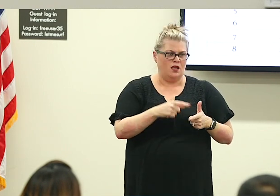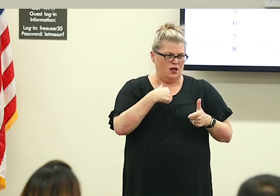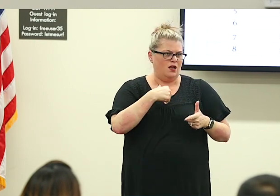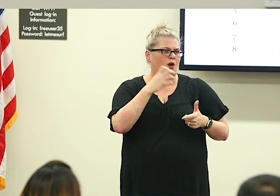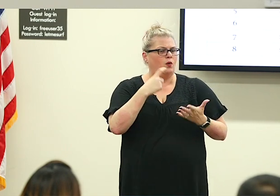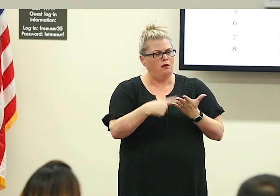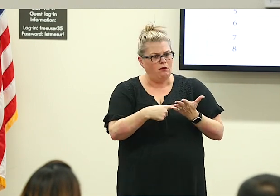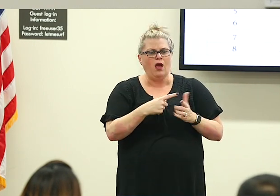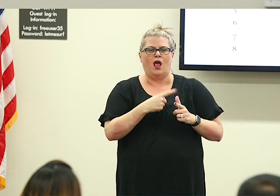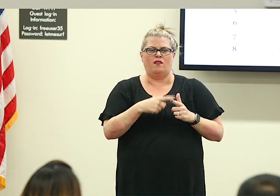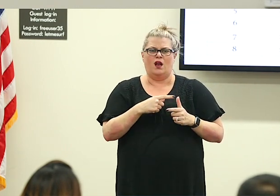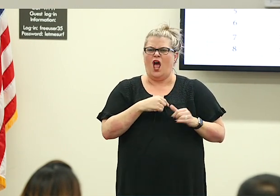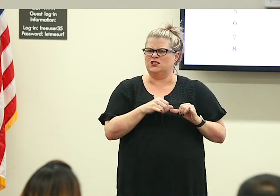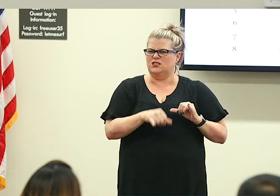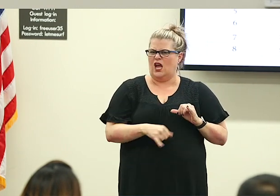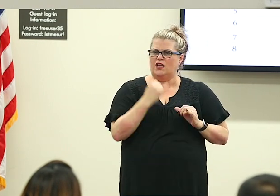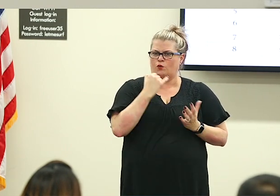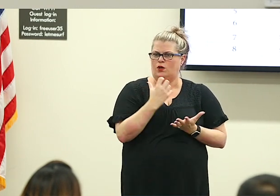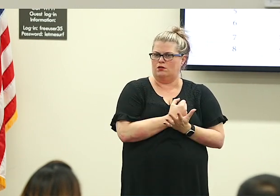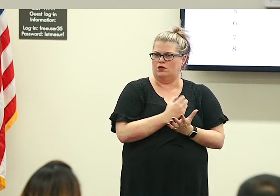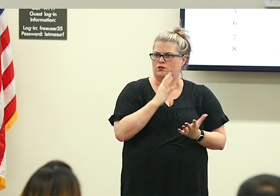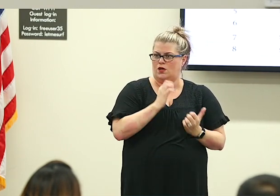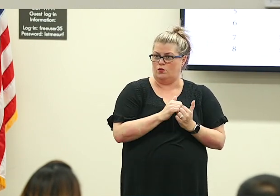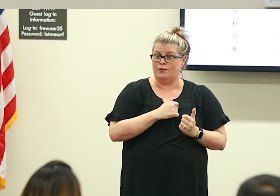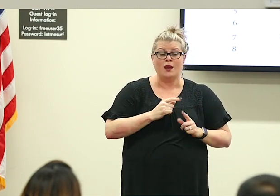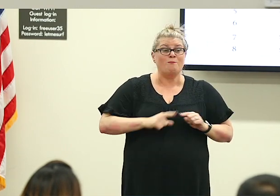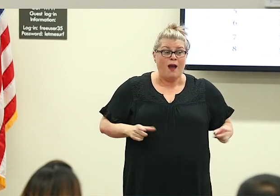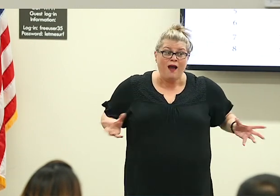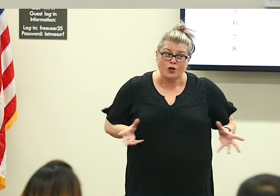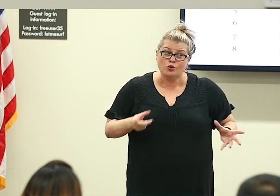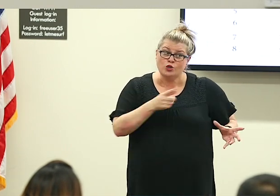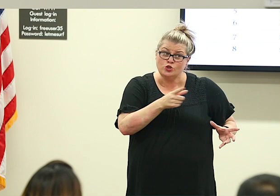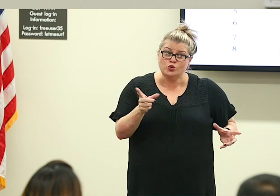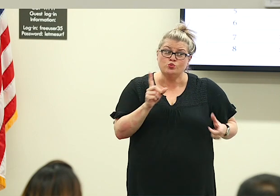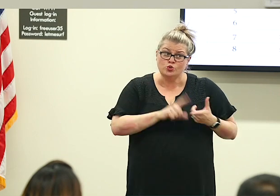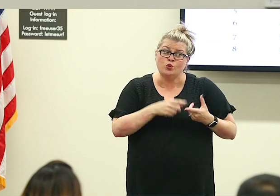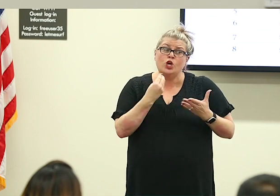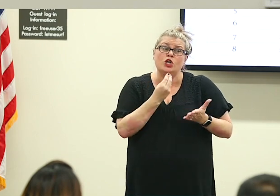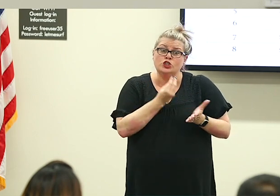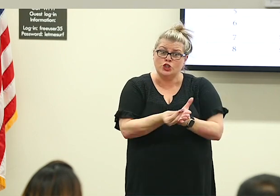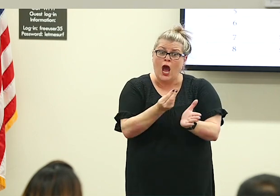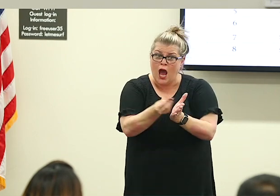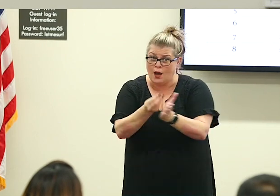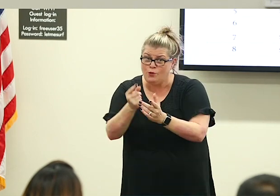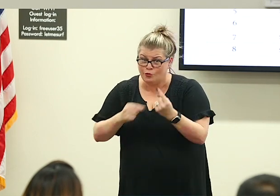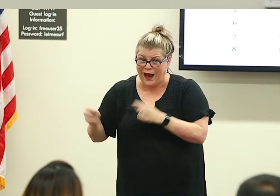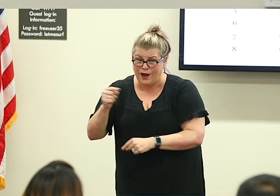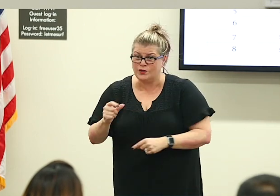that when you're going through this process, that you do shop the lender. So you should go out and talk to a couple